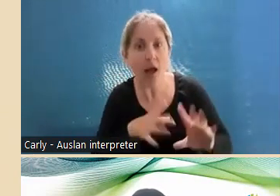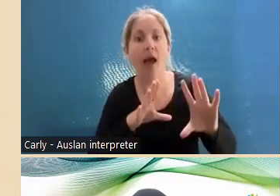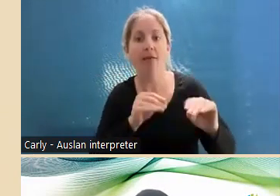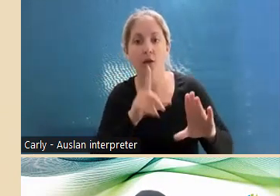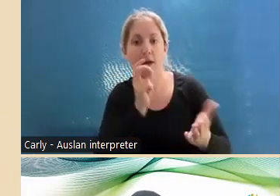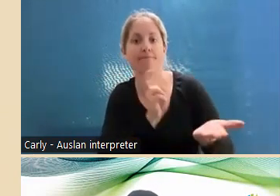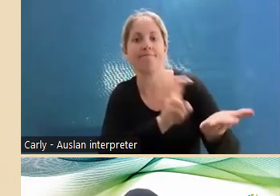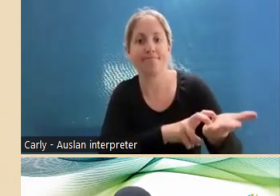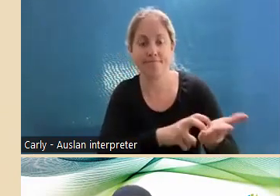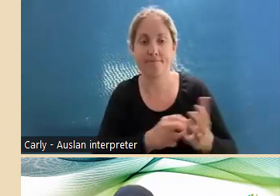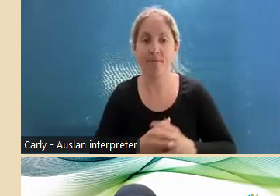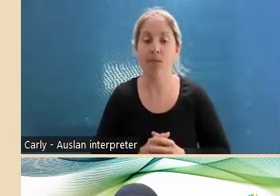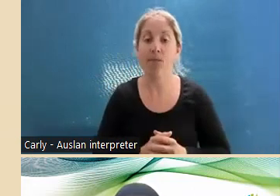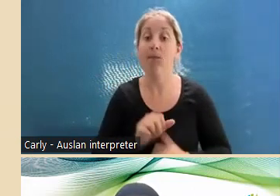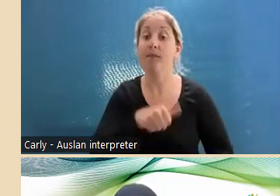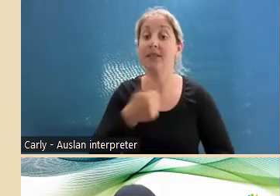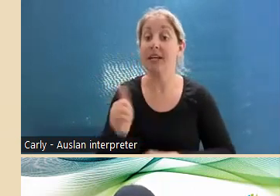To go to the next slide then.